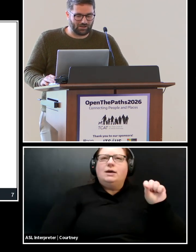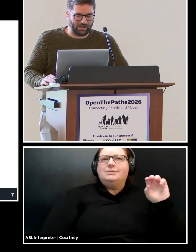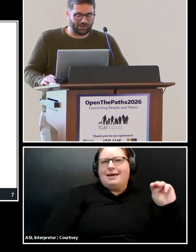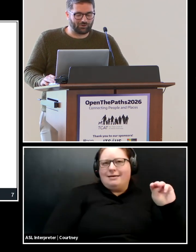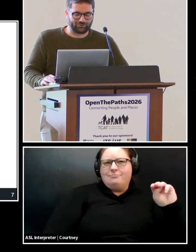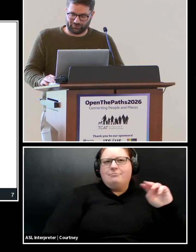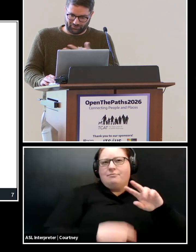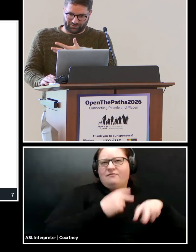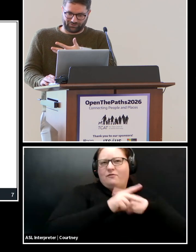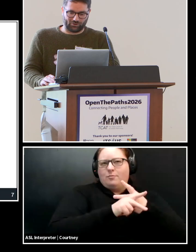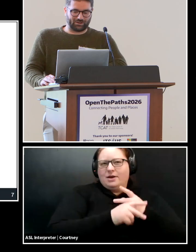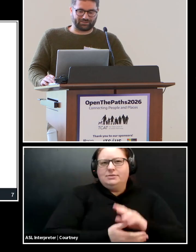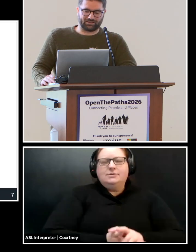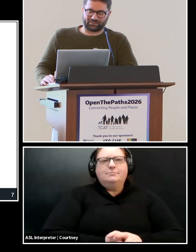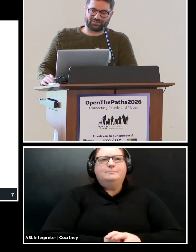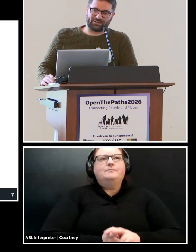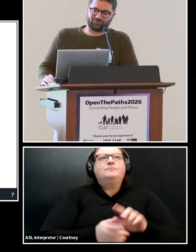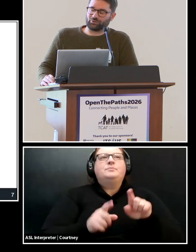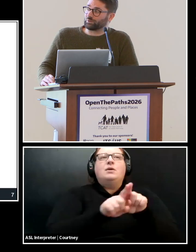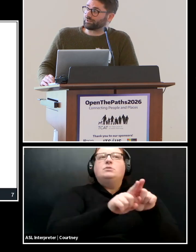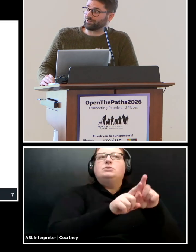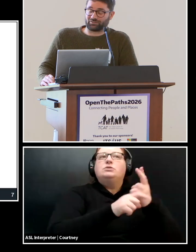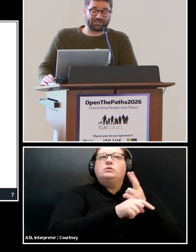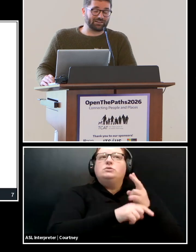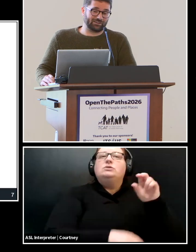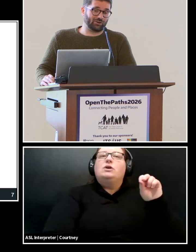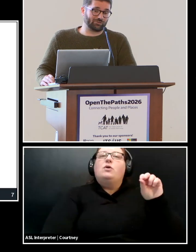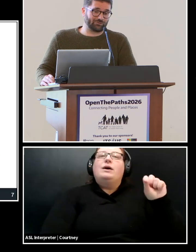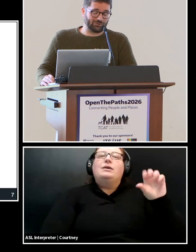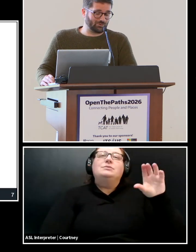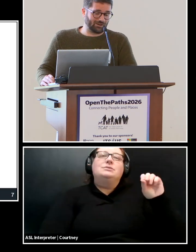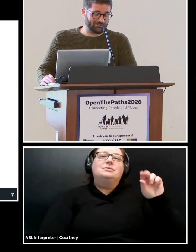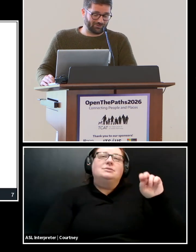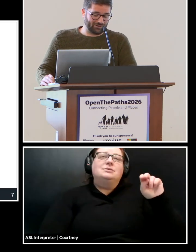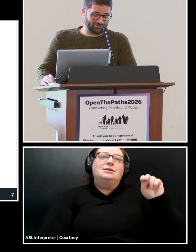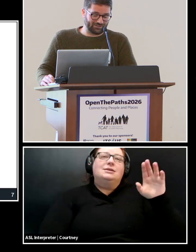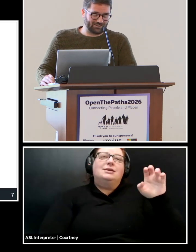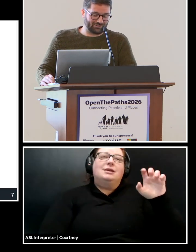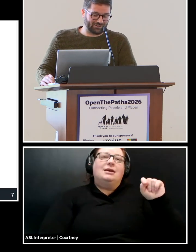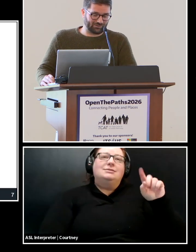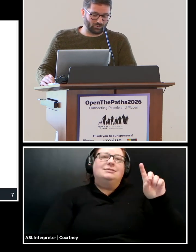Uh I also utilize the OS-CONNECT data viewer to just get an overview of of the data set and